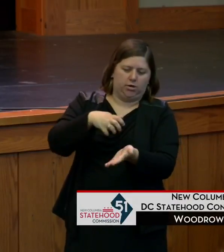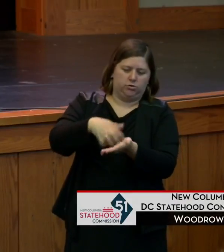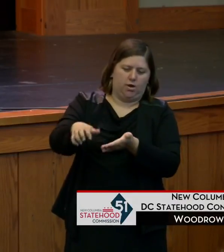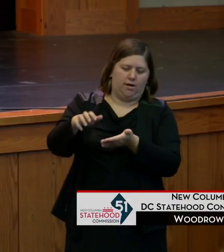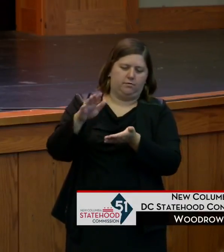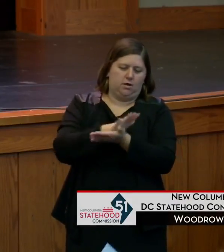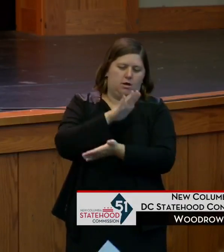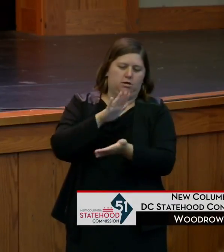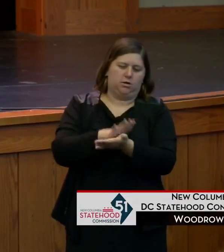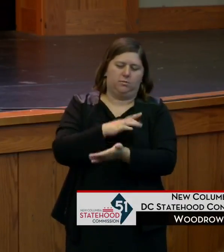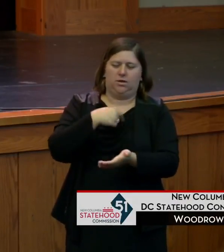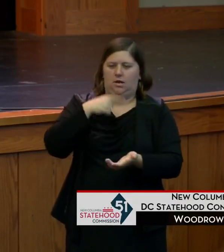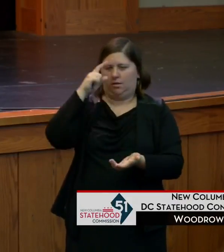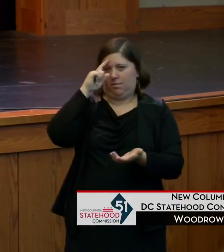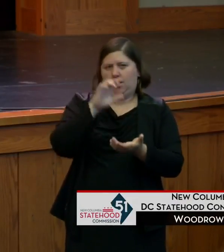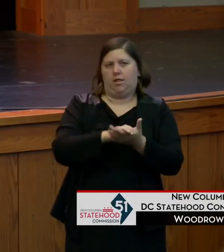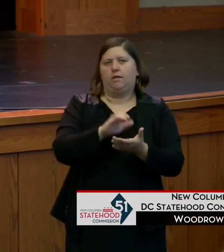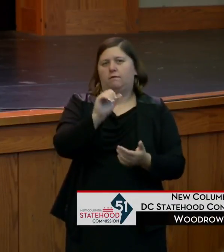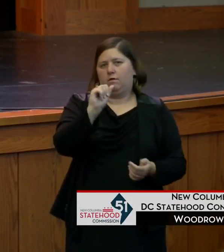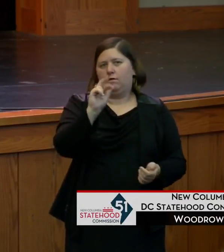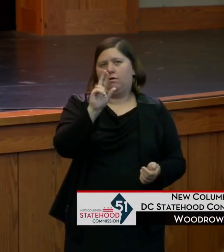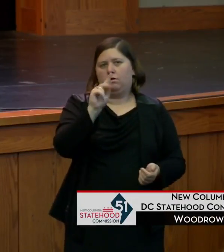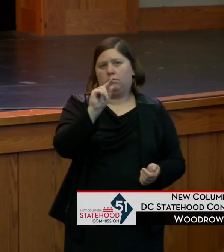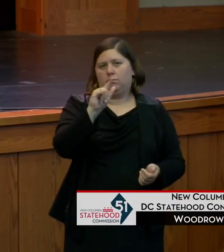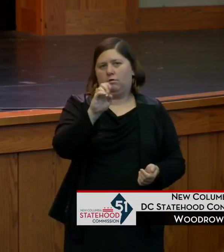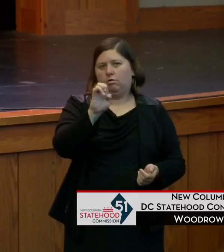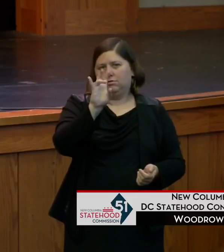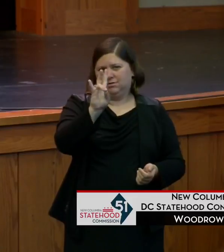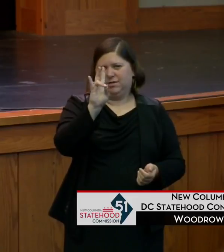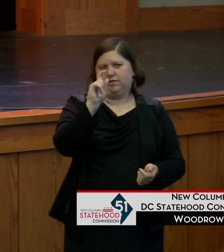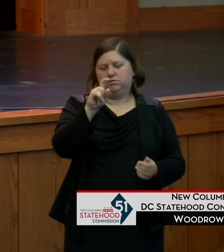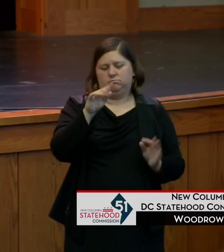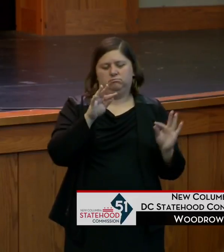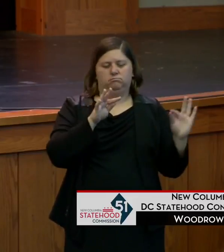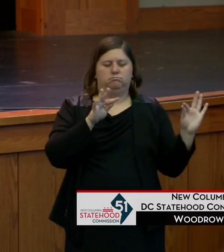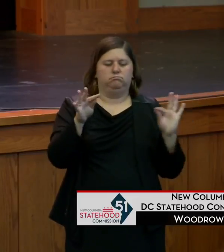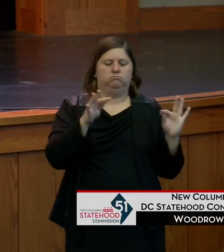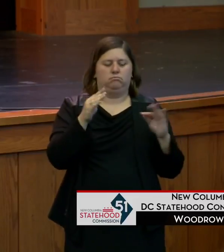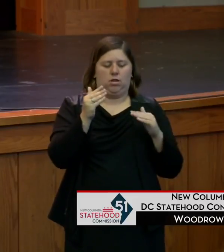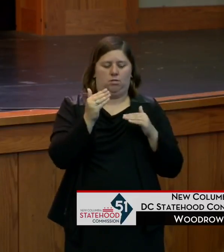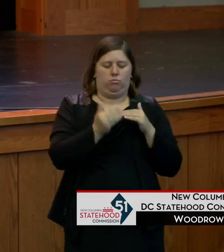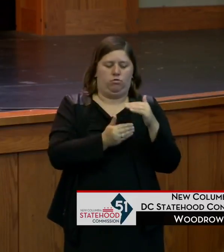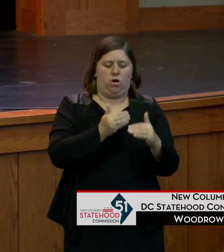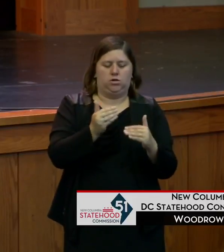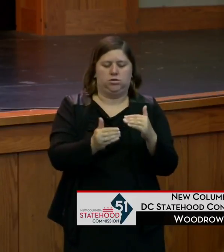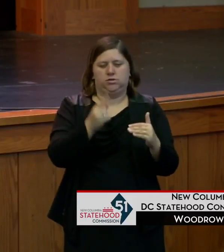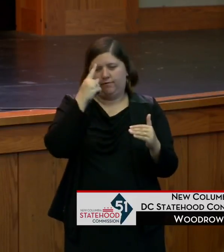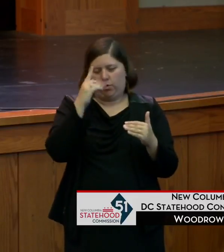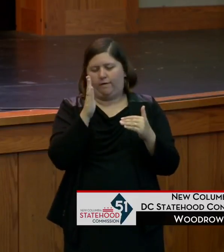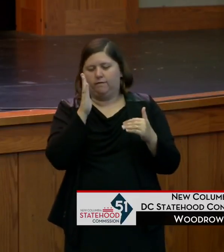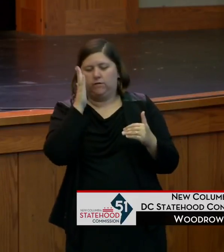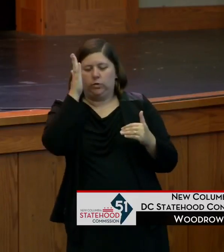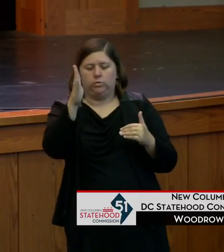I BELIEVE ARTICLE 7 SHOULD ADDRESS THE PROCESS OF CONSTITUTIONAL CONVENTIONS FOR THE FUTURE.